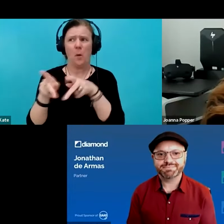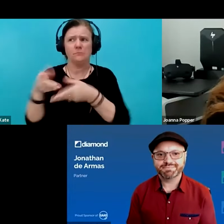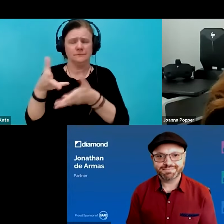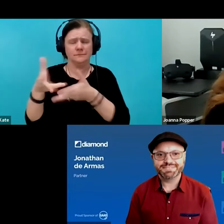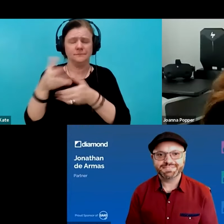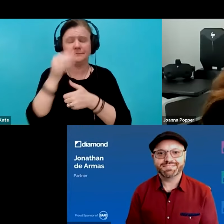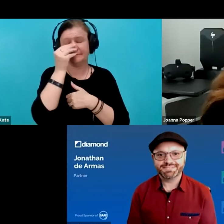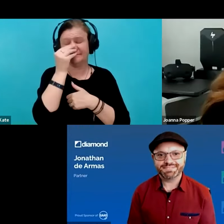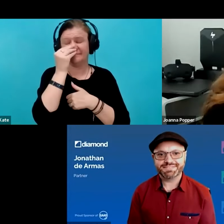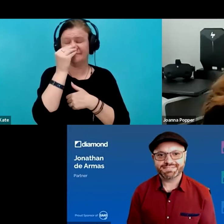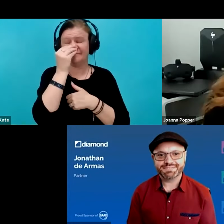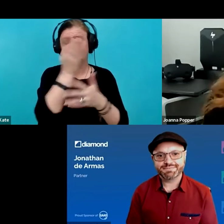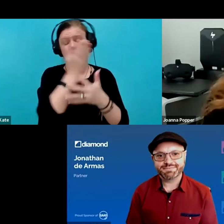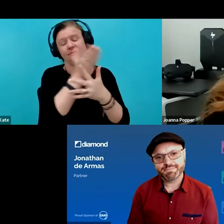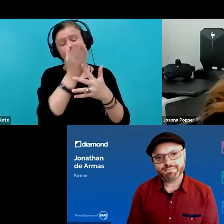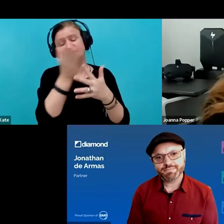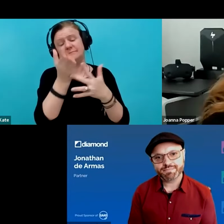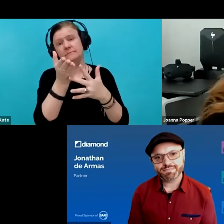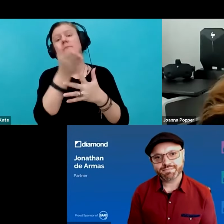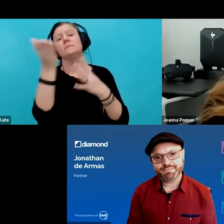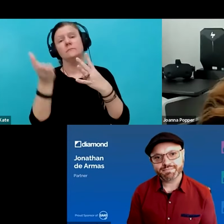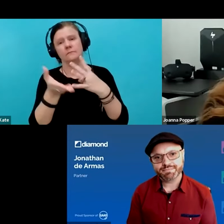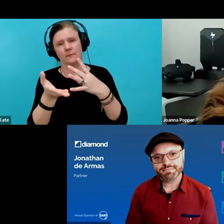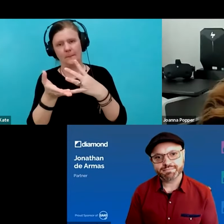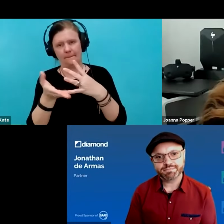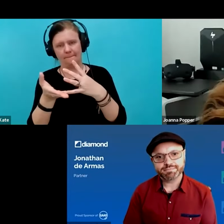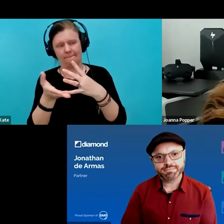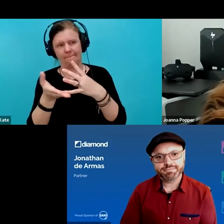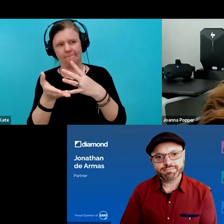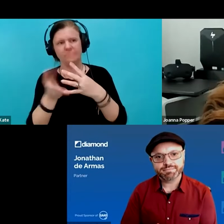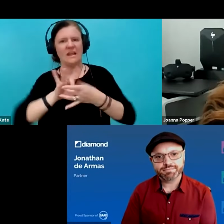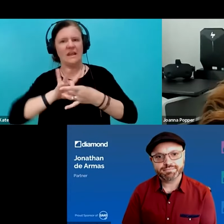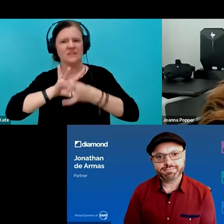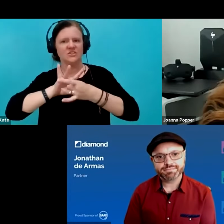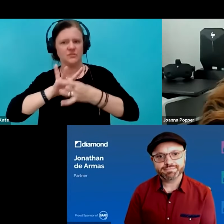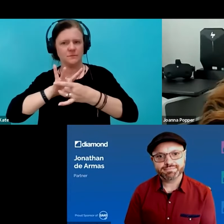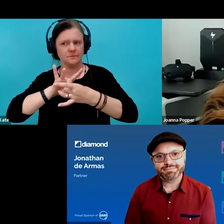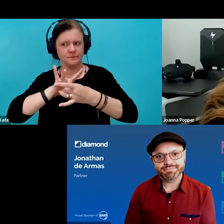Joanna Popper: And then we also see, we see that connection, you know. And for